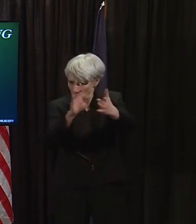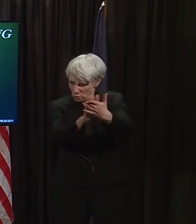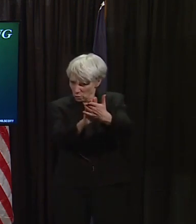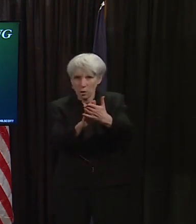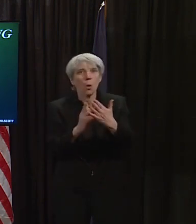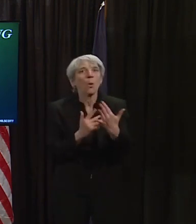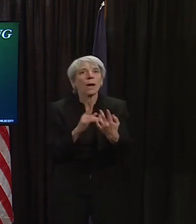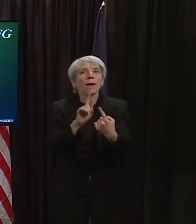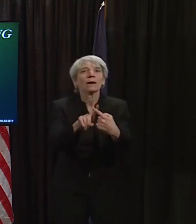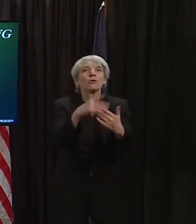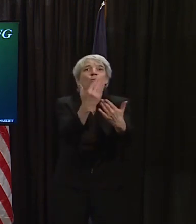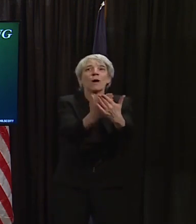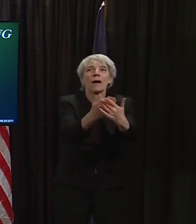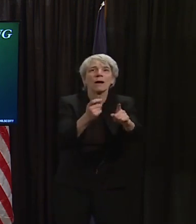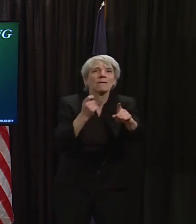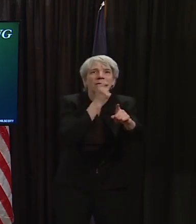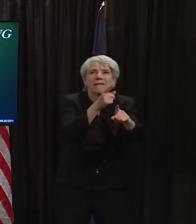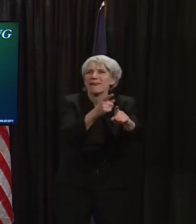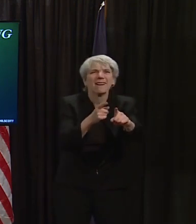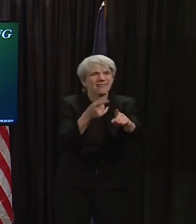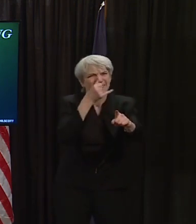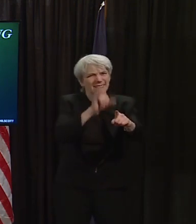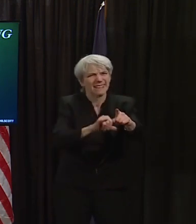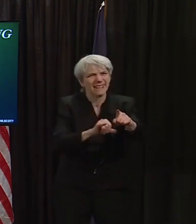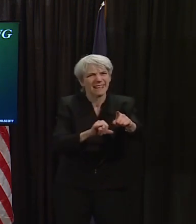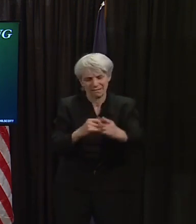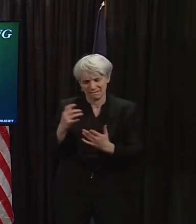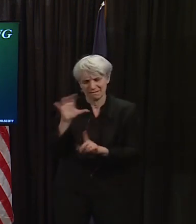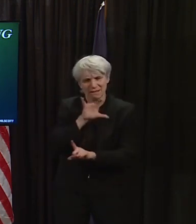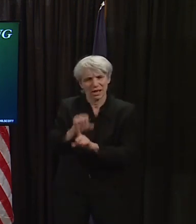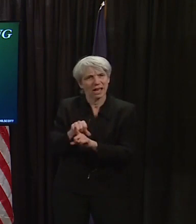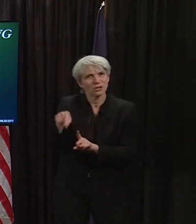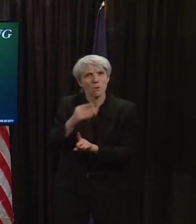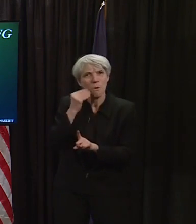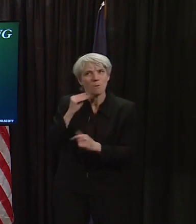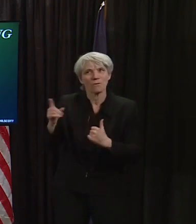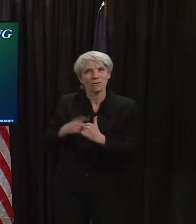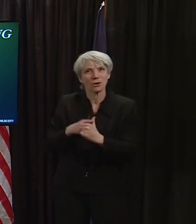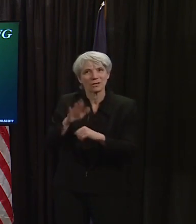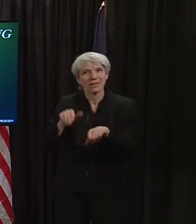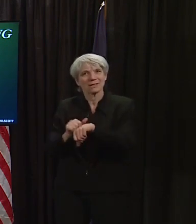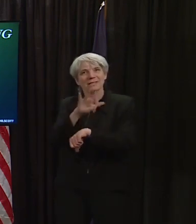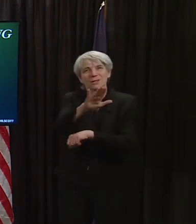and the schools. The state's school nurses who have moved mountains day